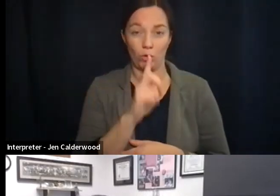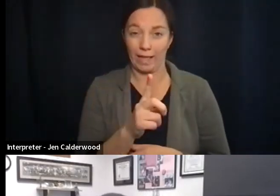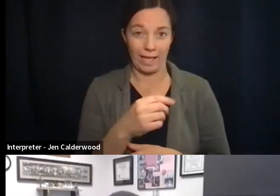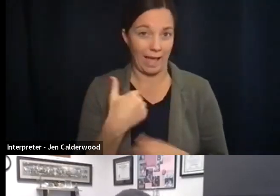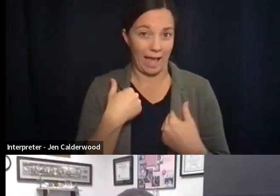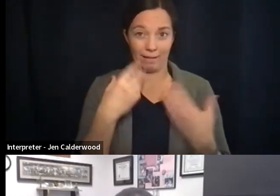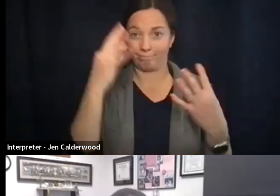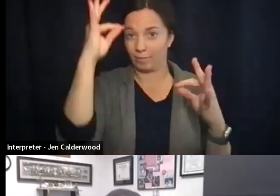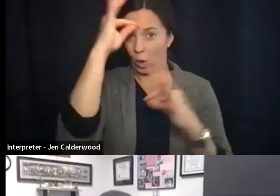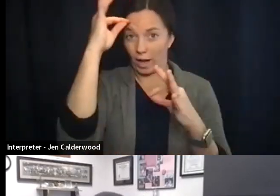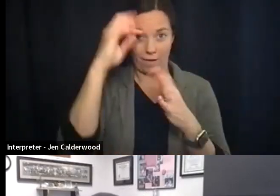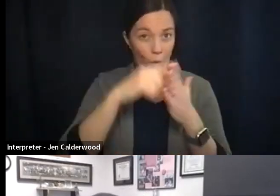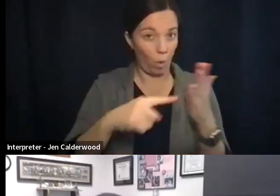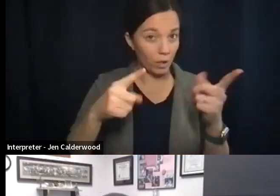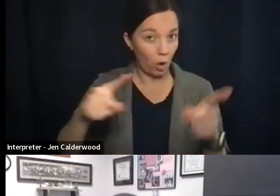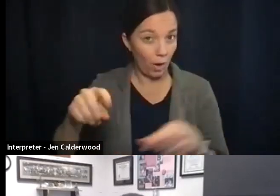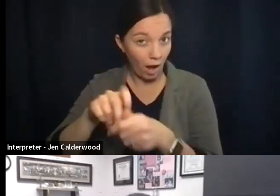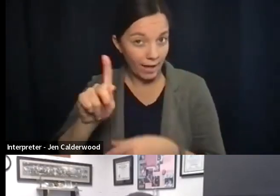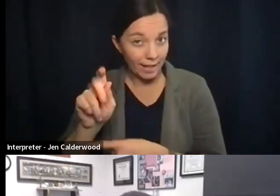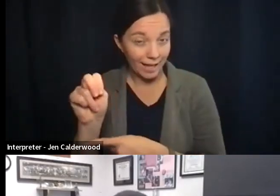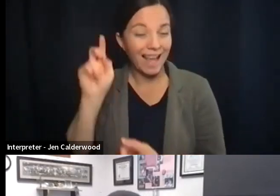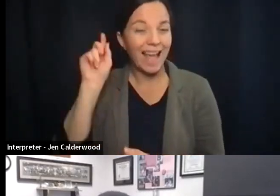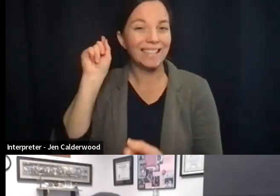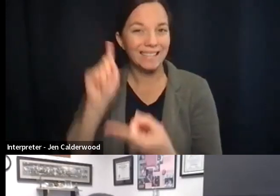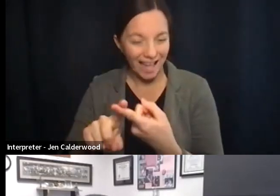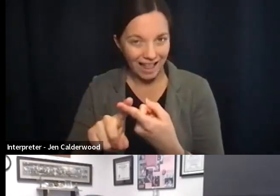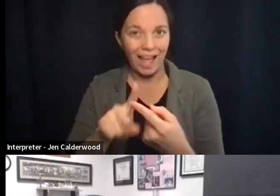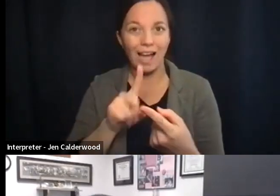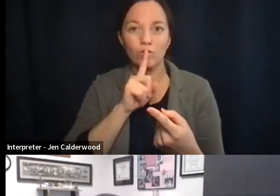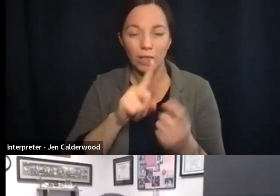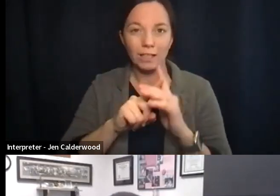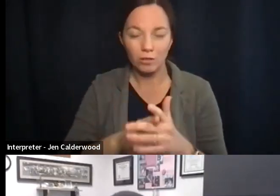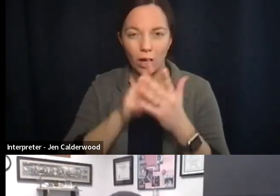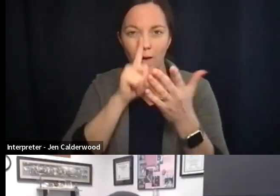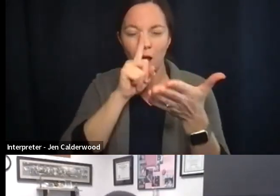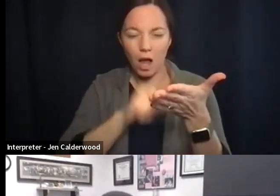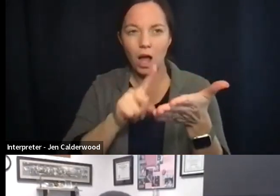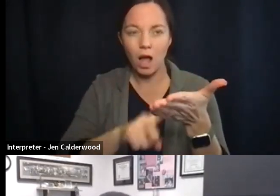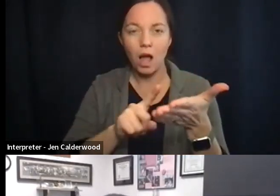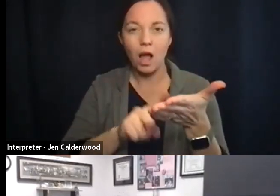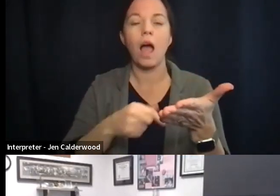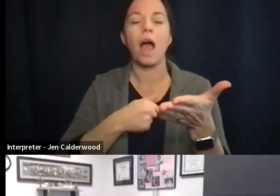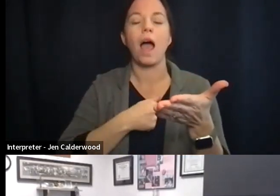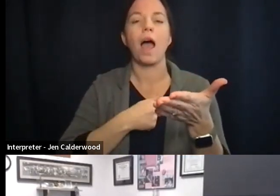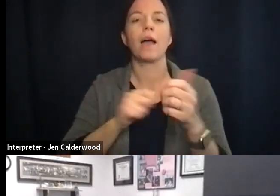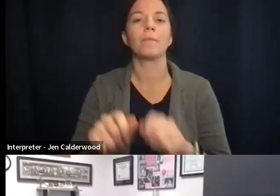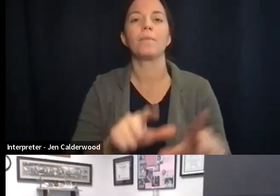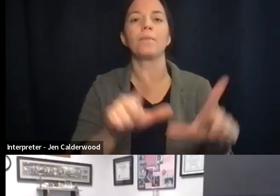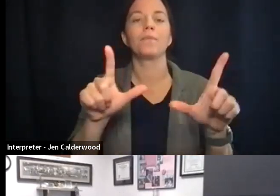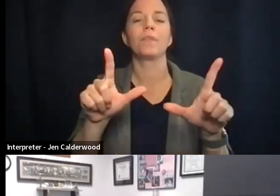That's how it worked in Kansas. And like. I said I had no real idea of what was going on in Kansas until I started.